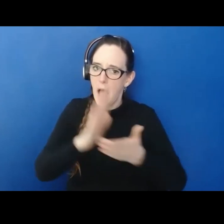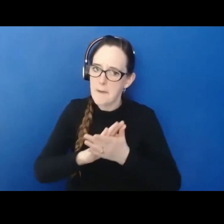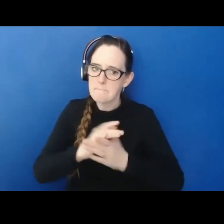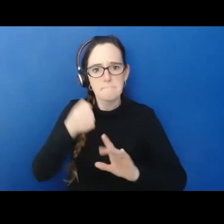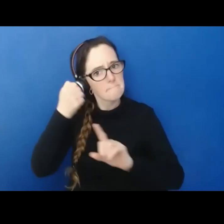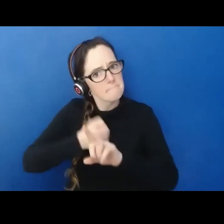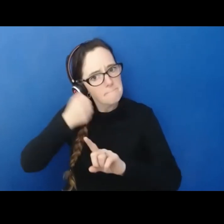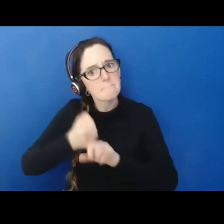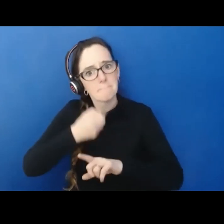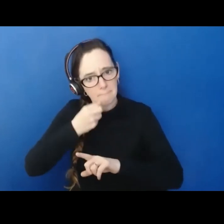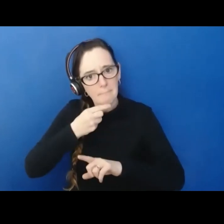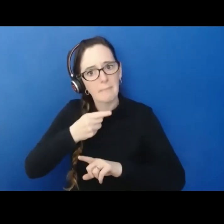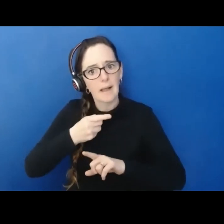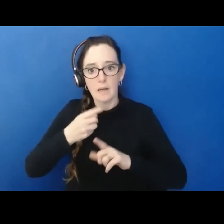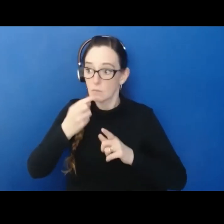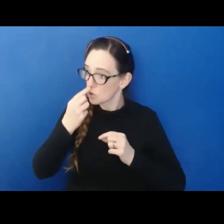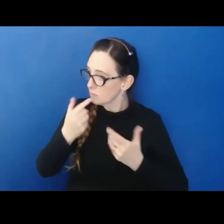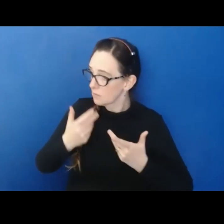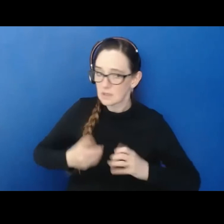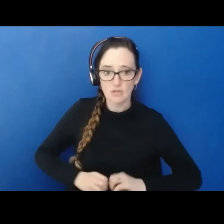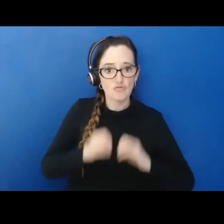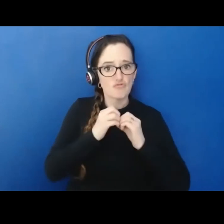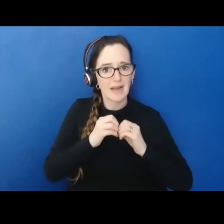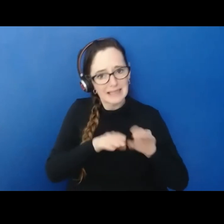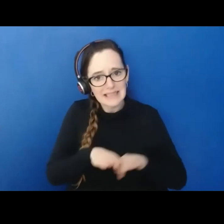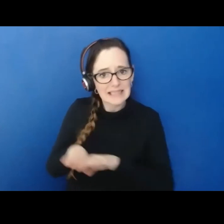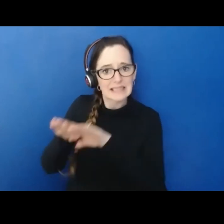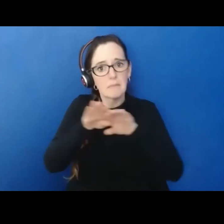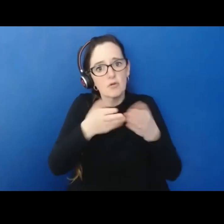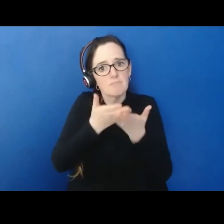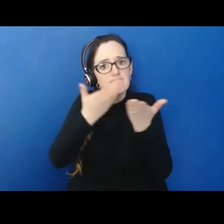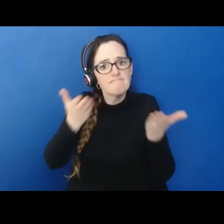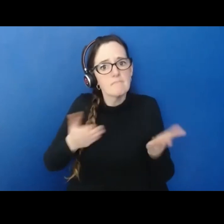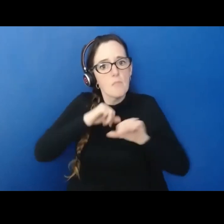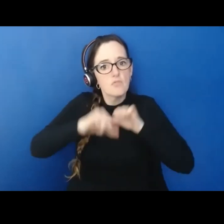it presence to create a democratic process, come on the revolution!